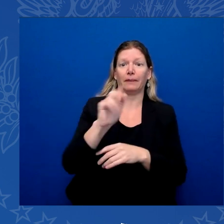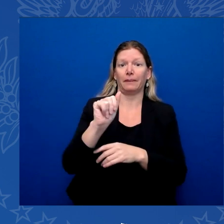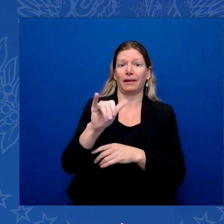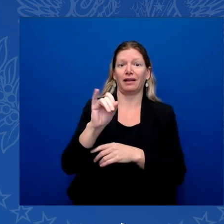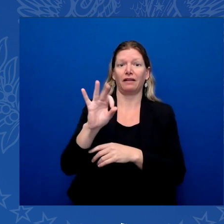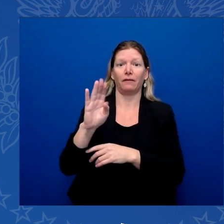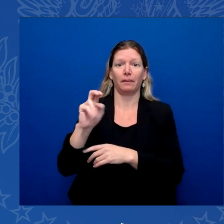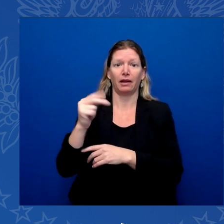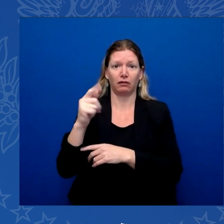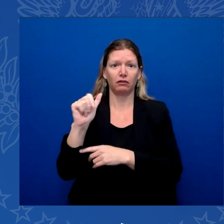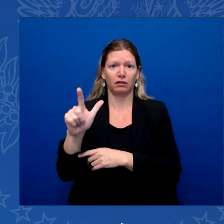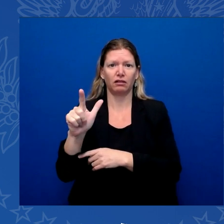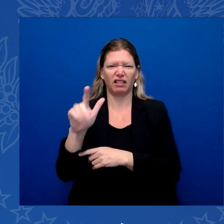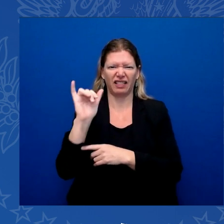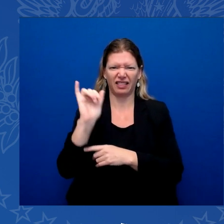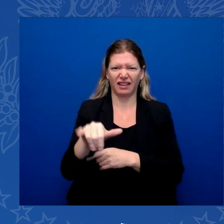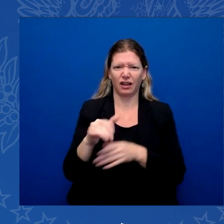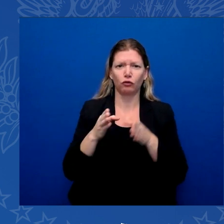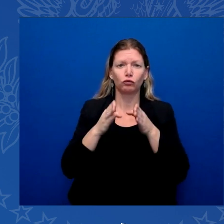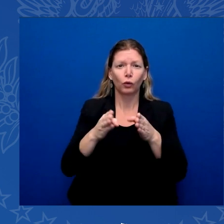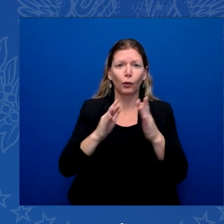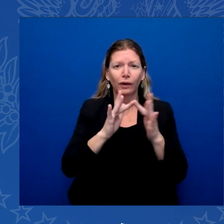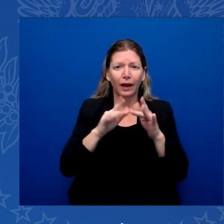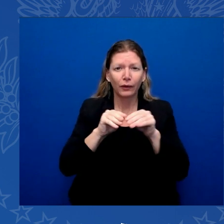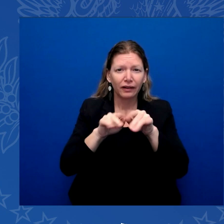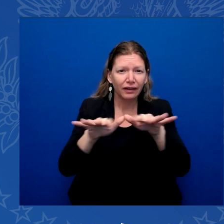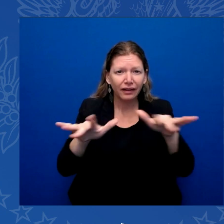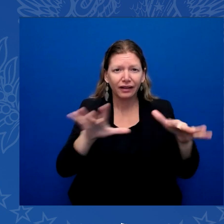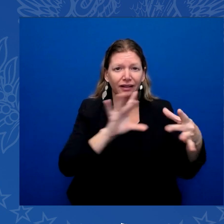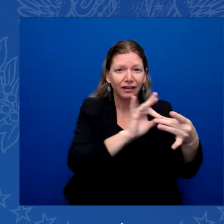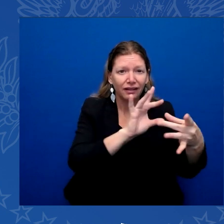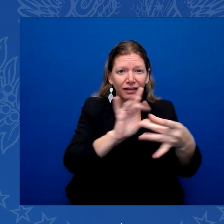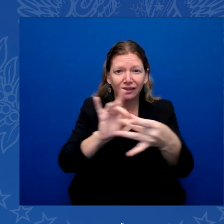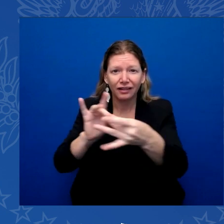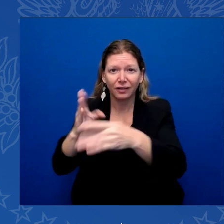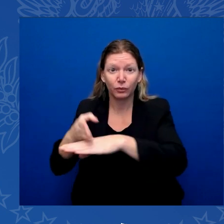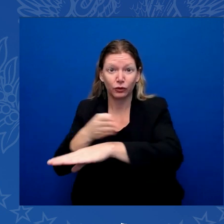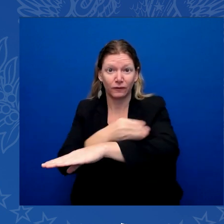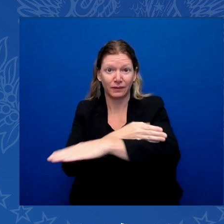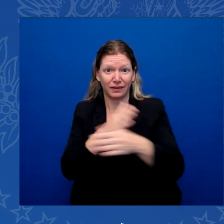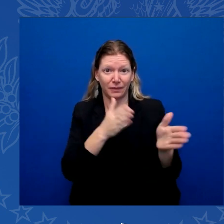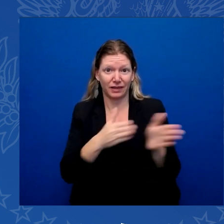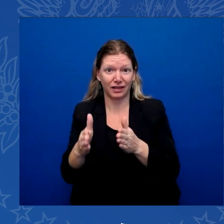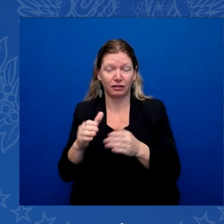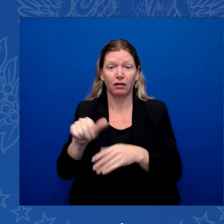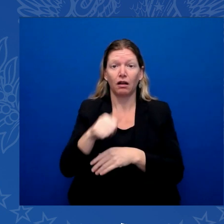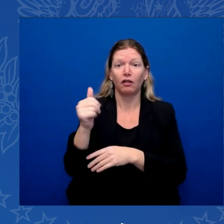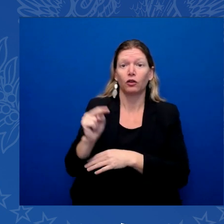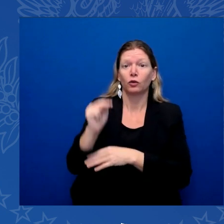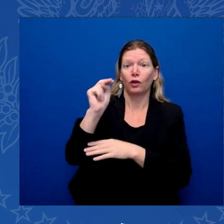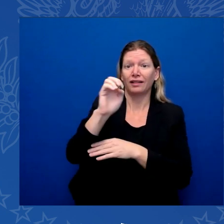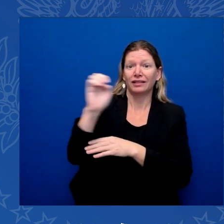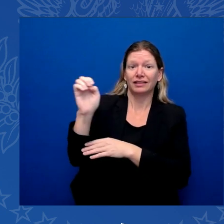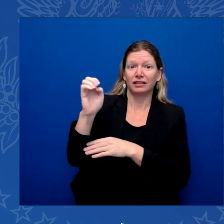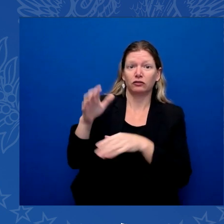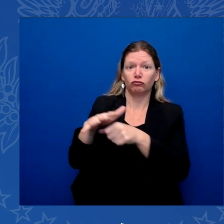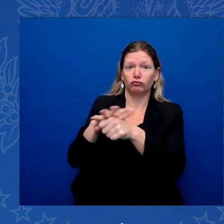and other north Eastern regional development initiatives in India will be organically linked with the Bay